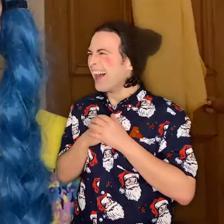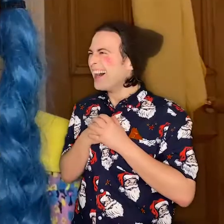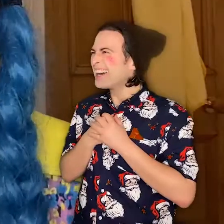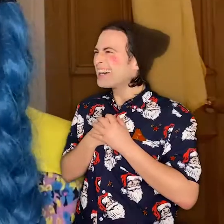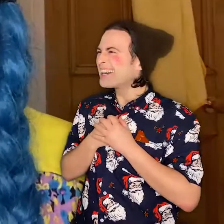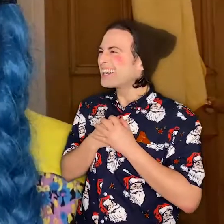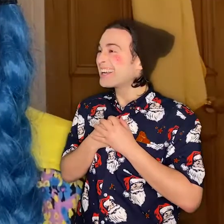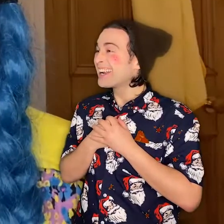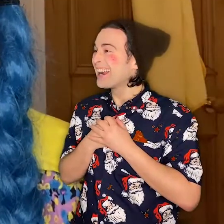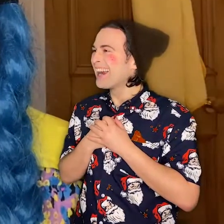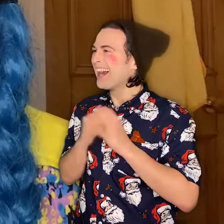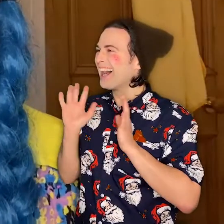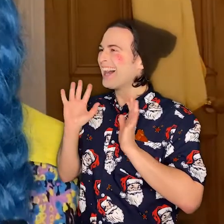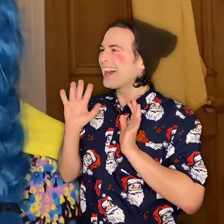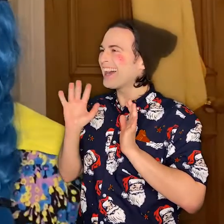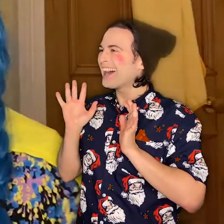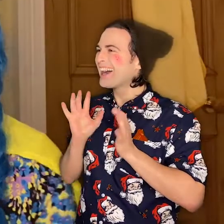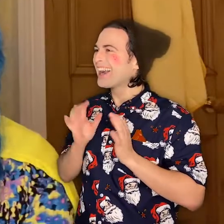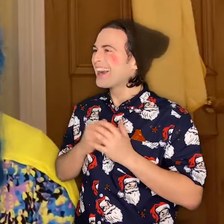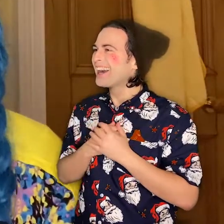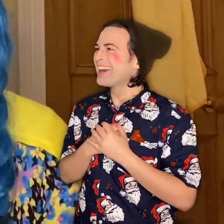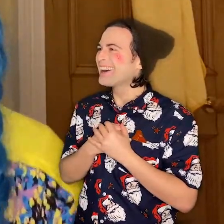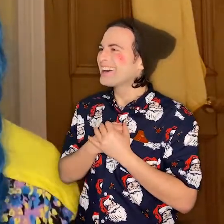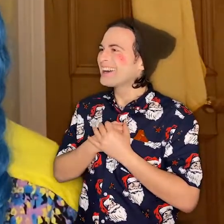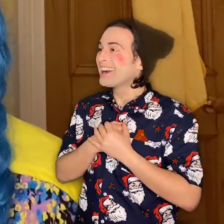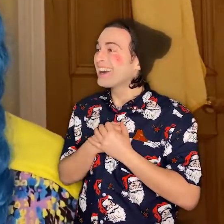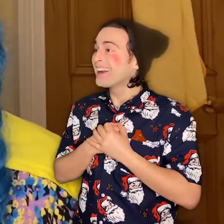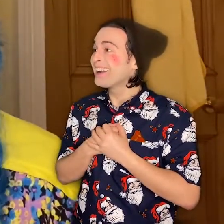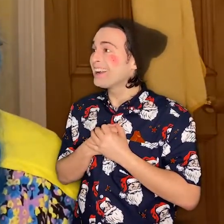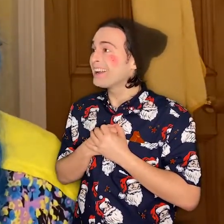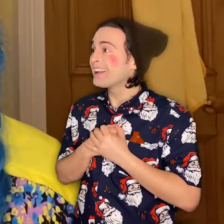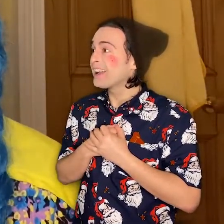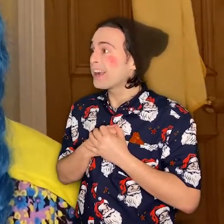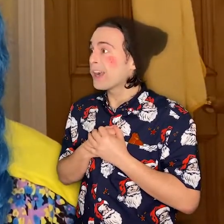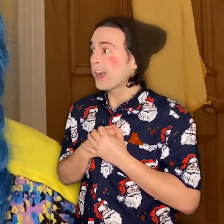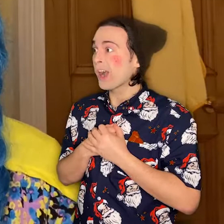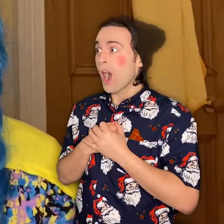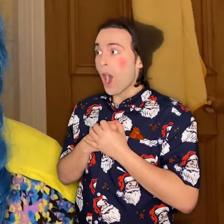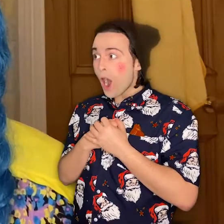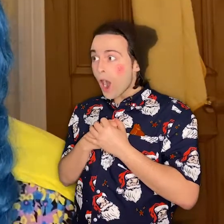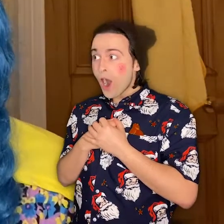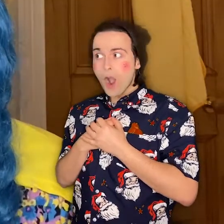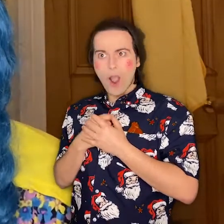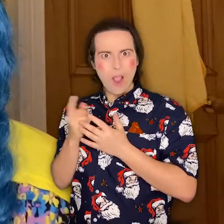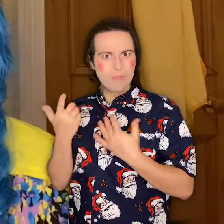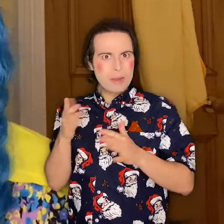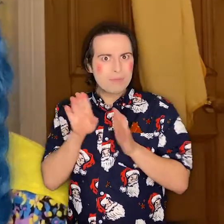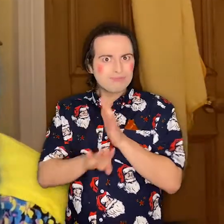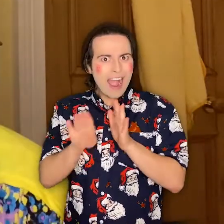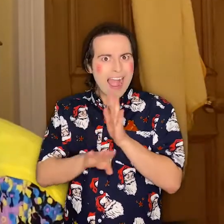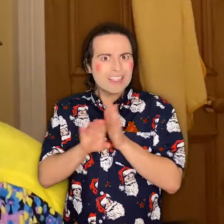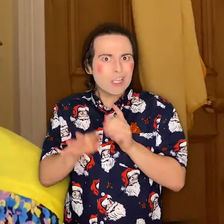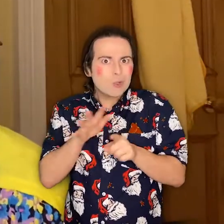Wind - Hiya Boys and Girls, i've been practicing my jokes for Christmas day, do you want to hear them?